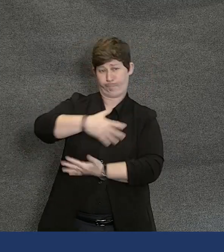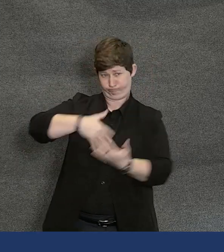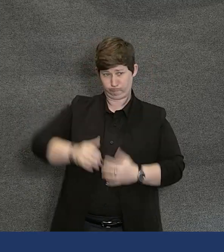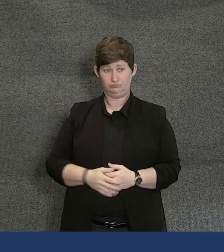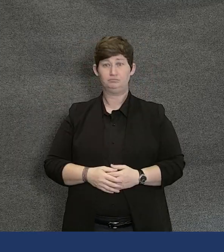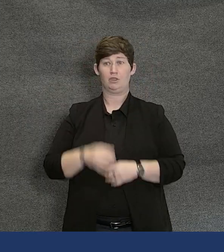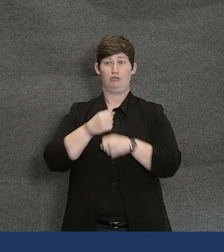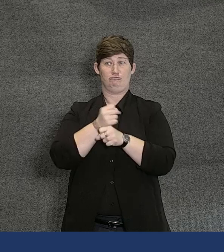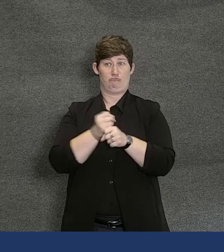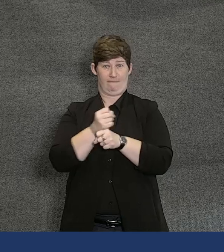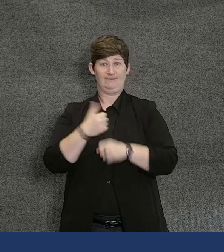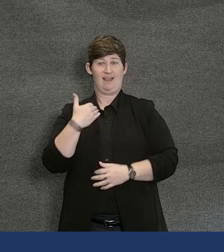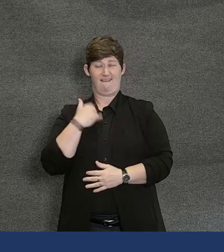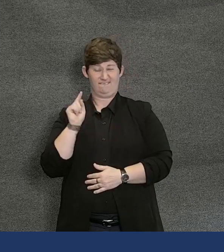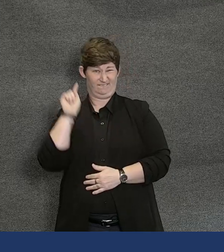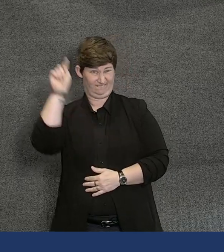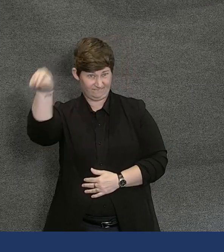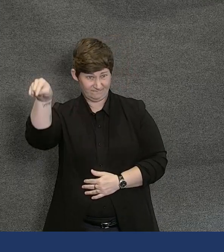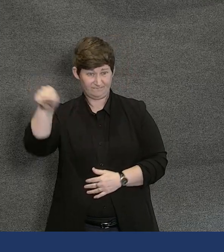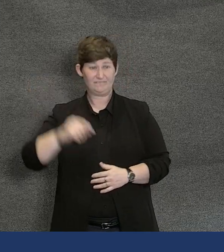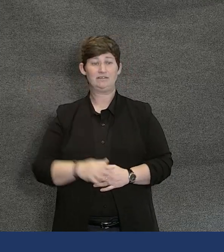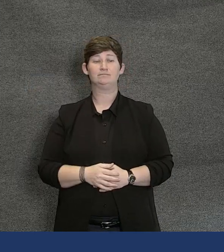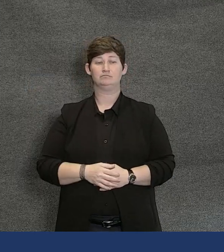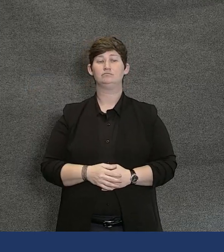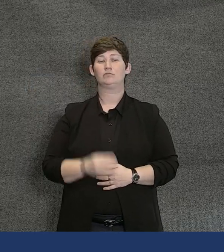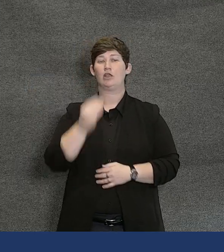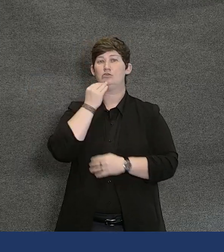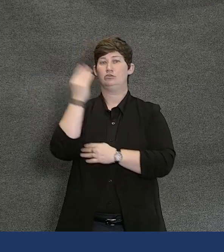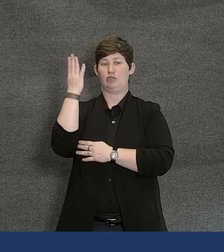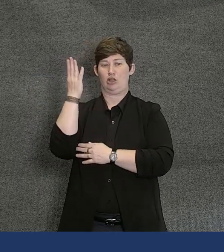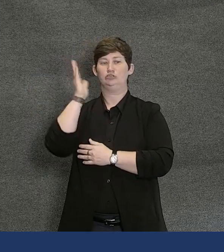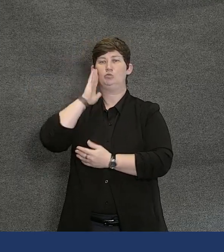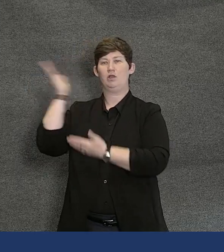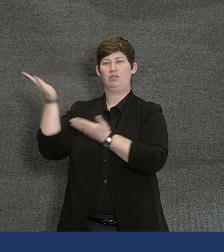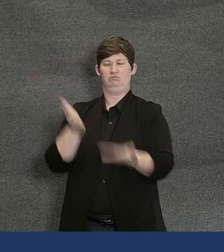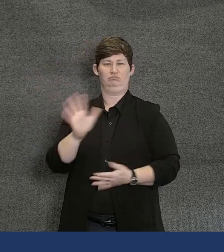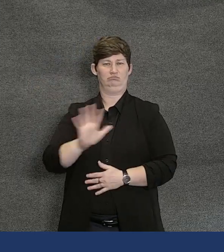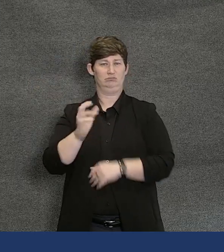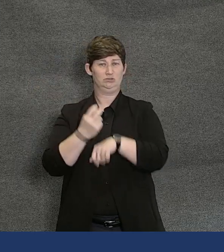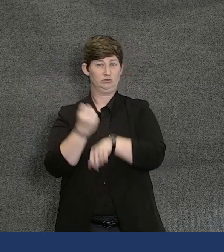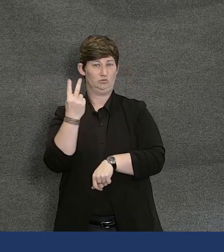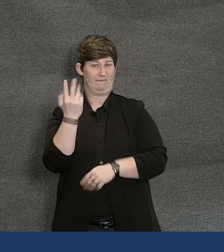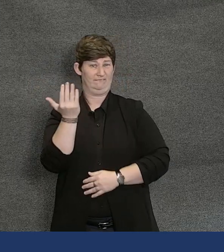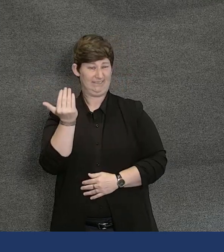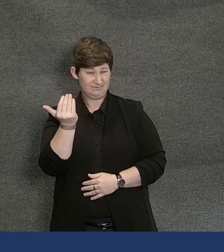Lunch will be served around 12:15, but the agenda may change and is flexible.